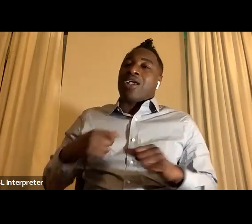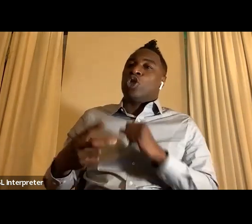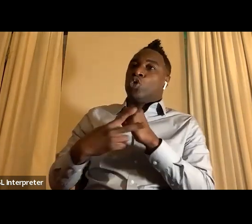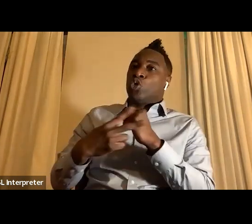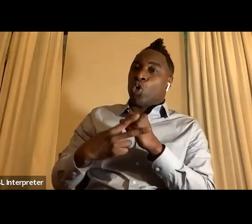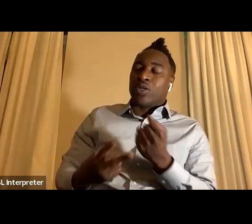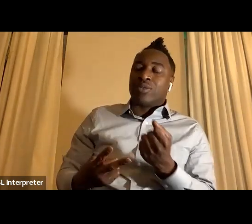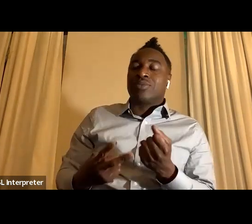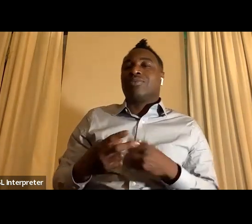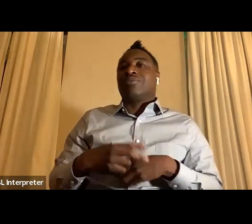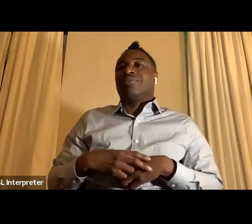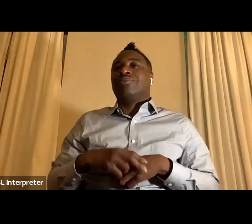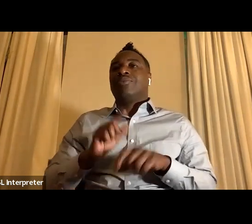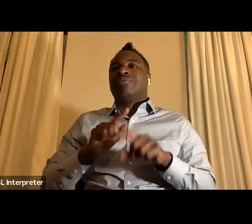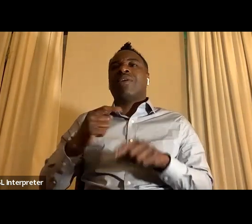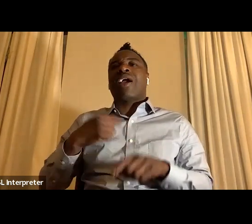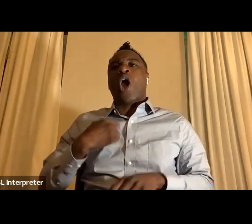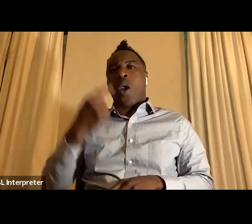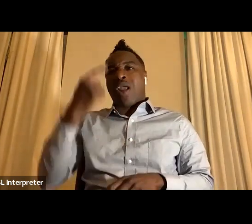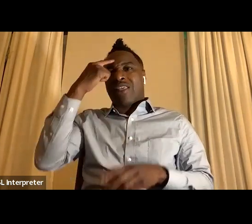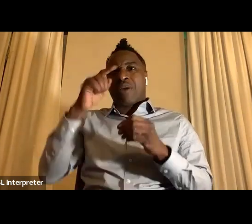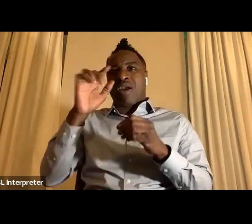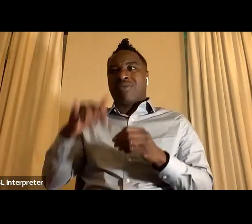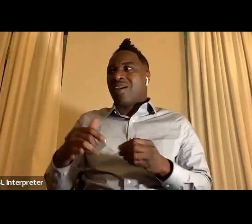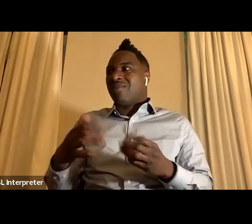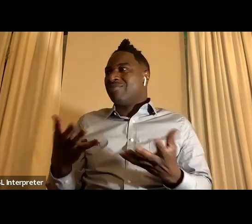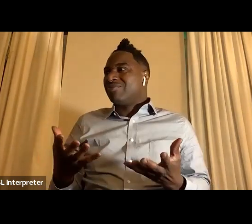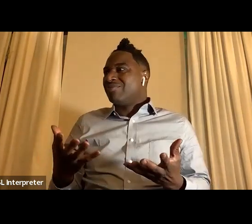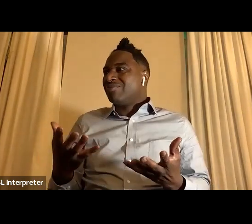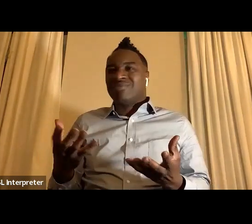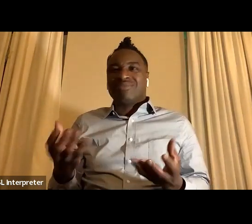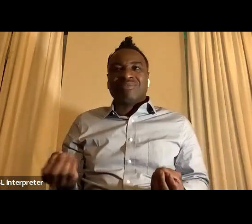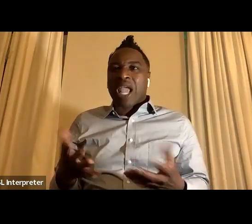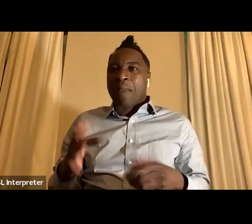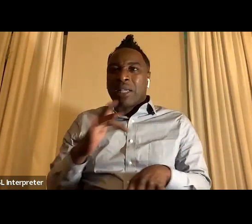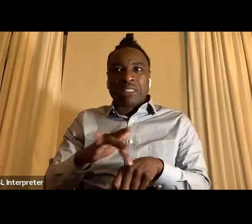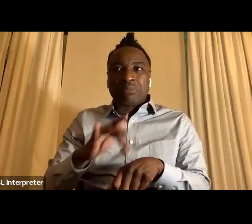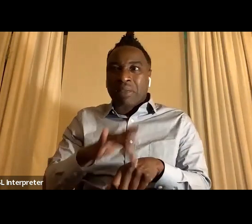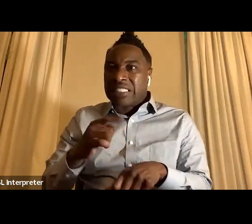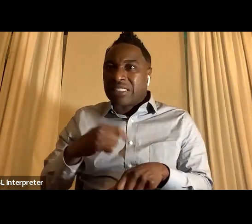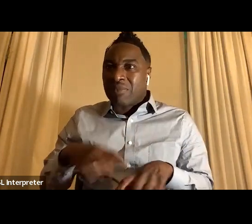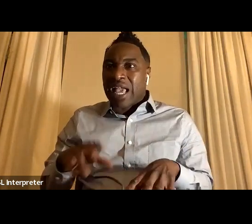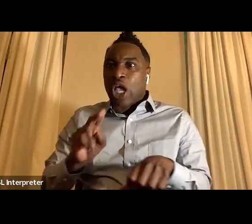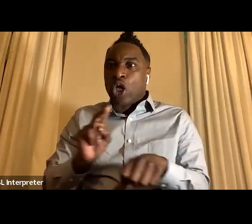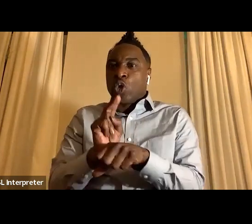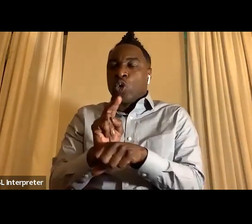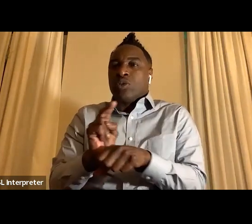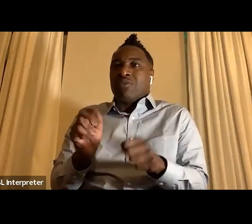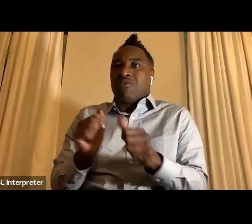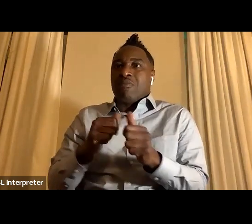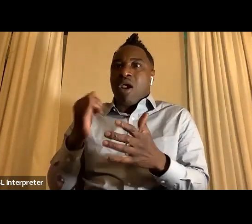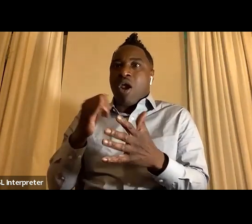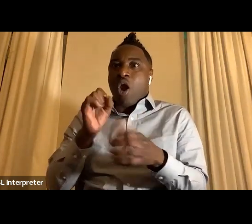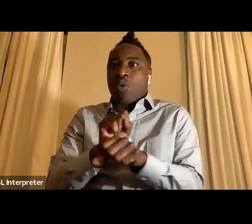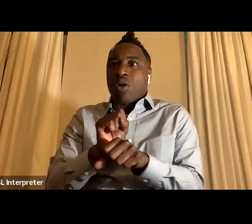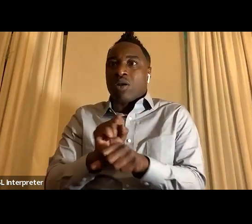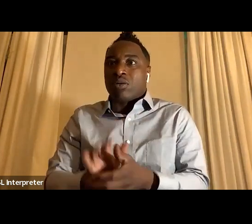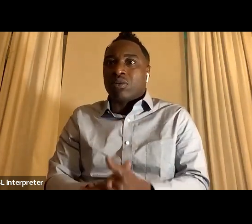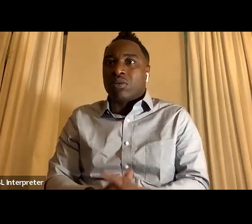I always think of too, of like home and space. All this stuff take up. You know what happens if you know,